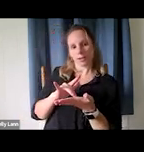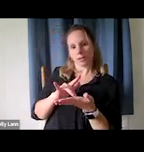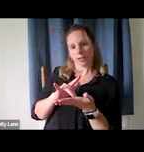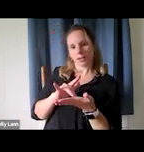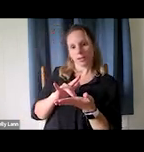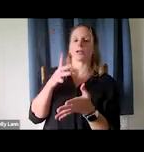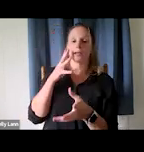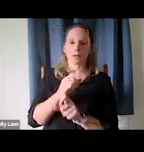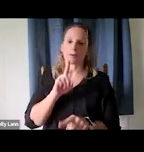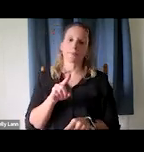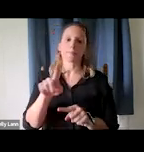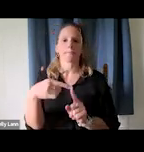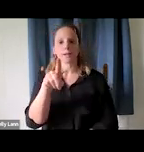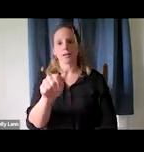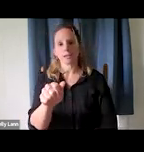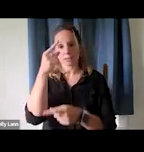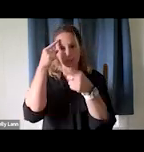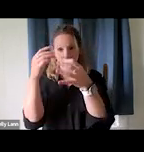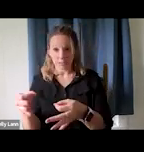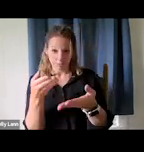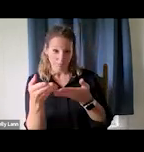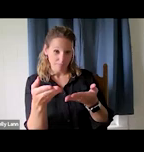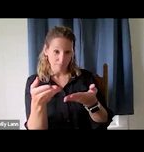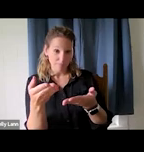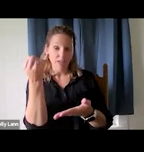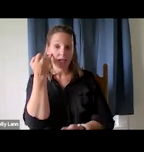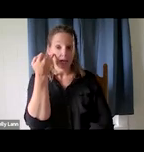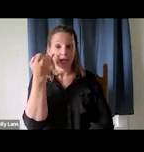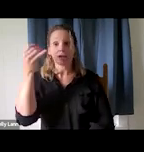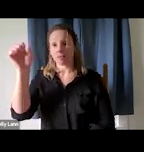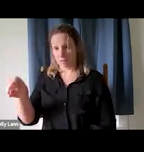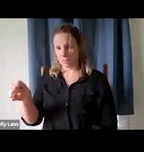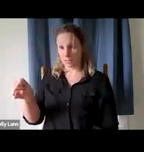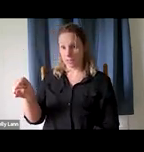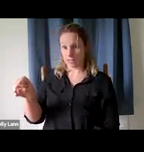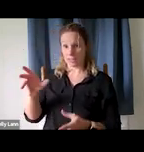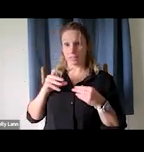that helps the Disability Determination Services decide whether or not the substance use